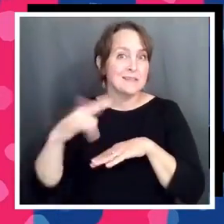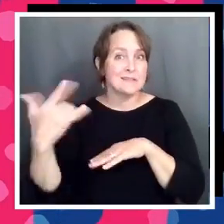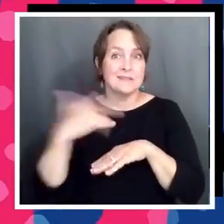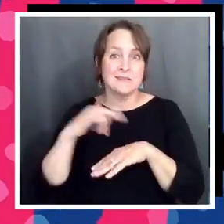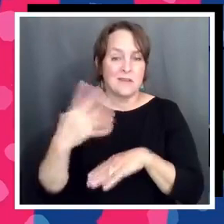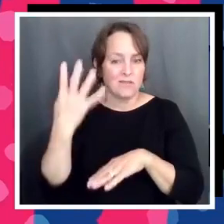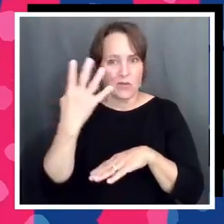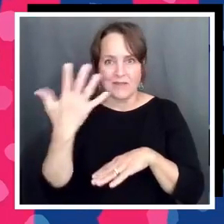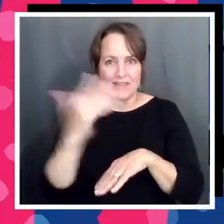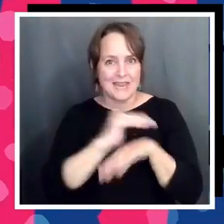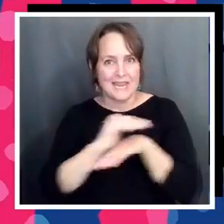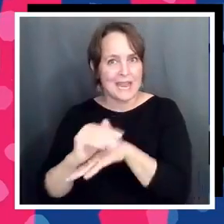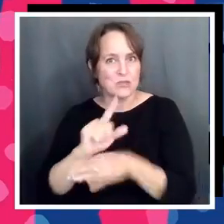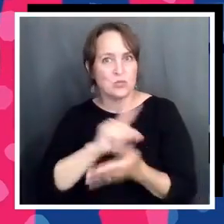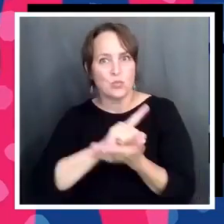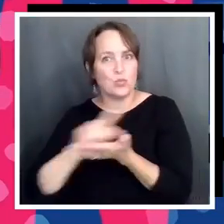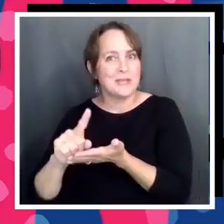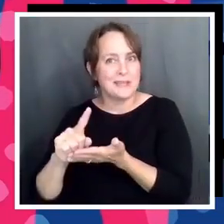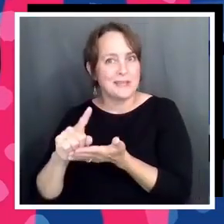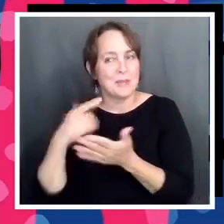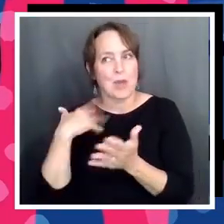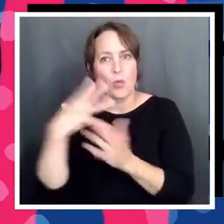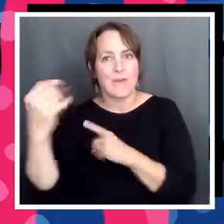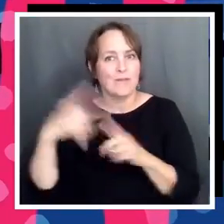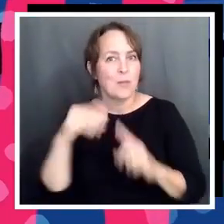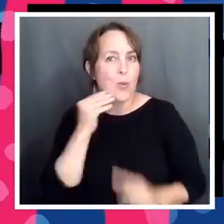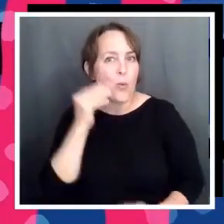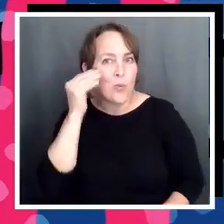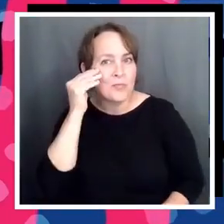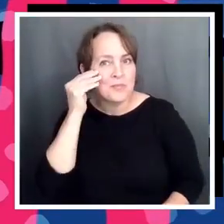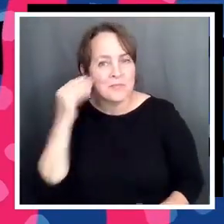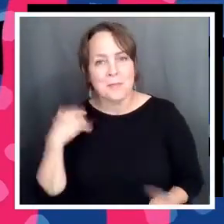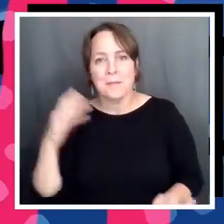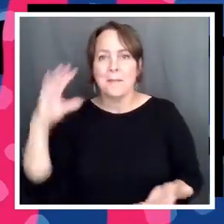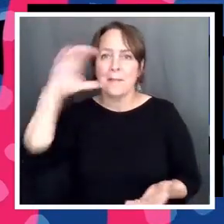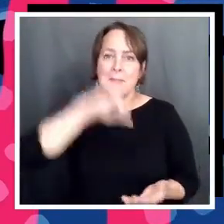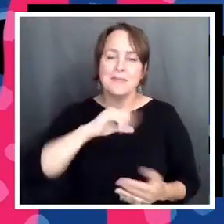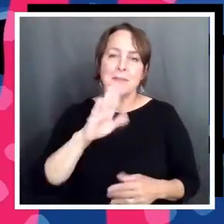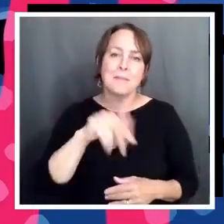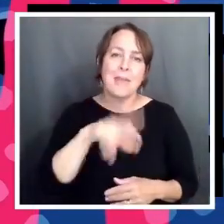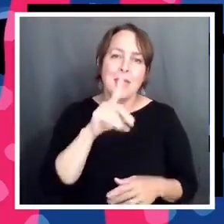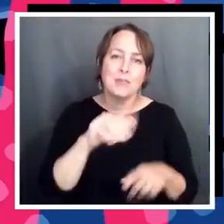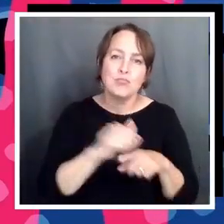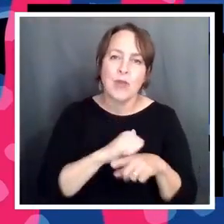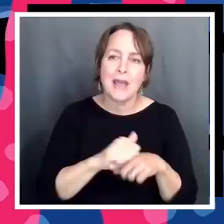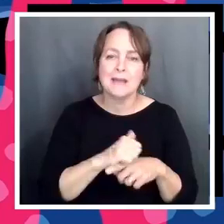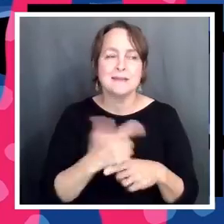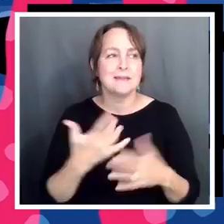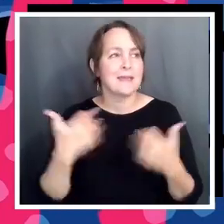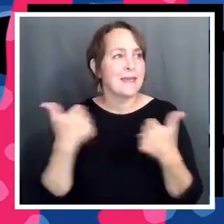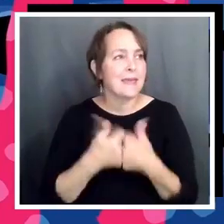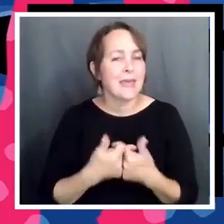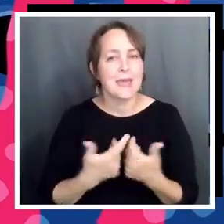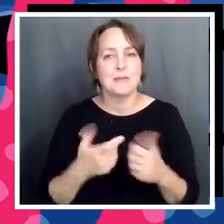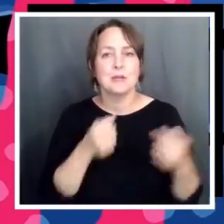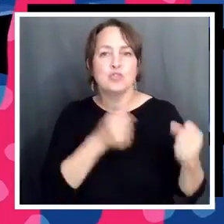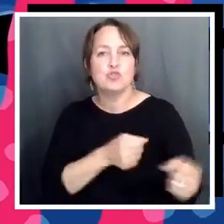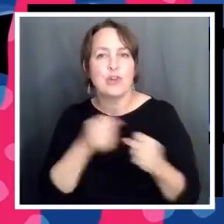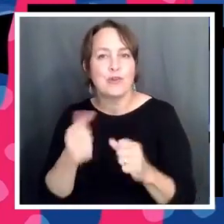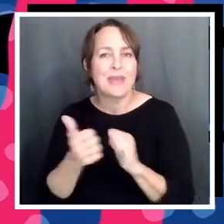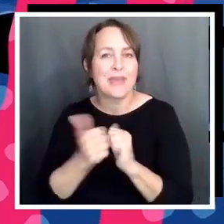IT HELPS MY FAMILY WERE MAYBE